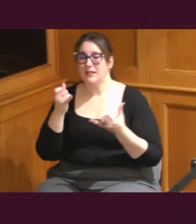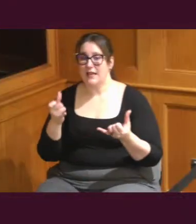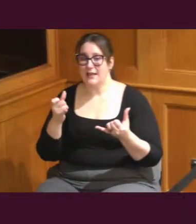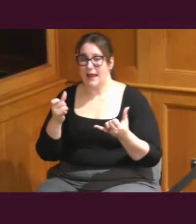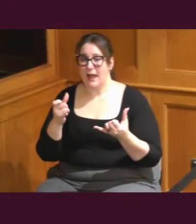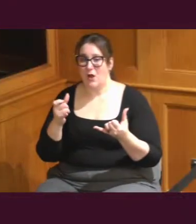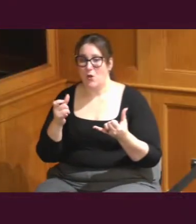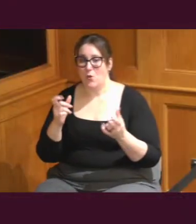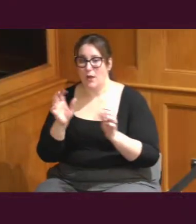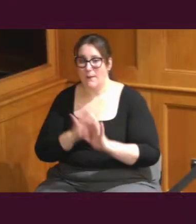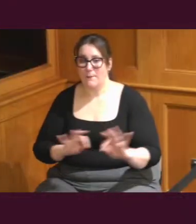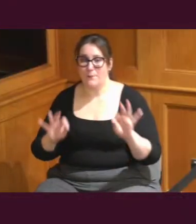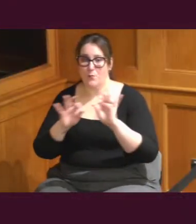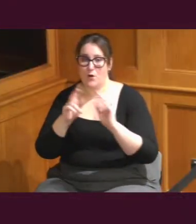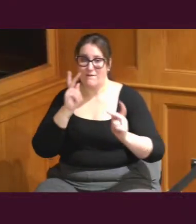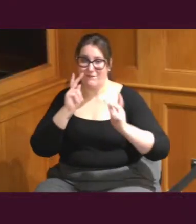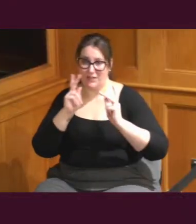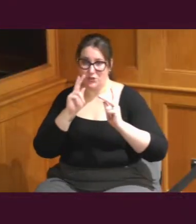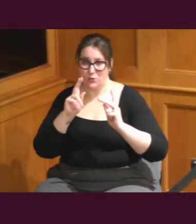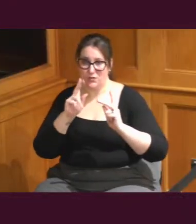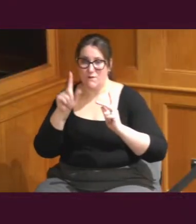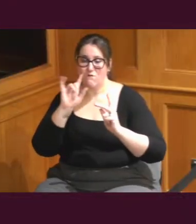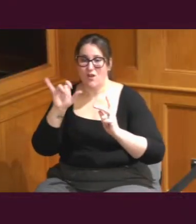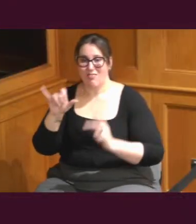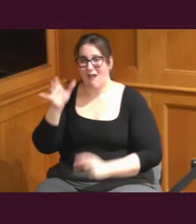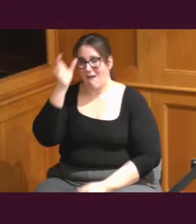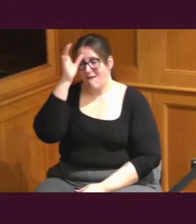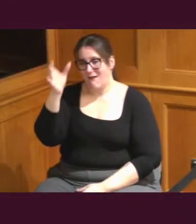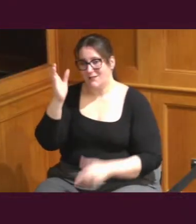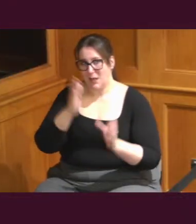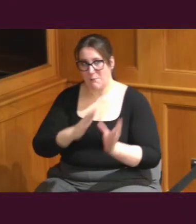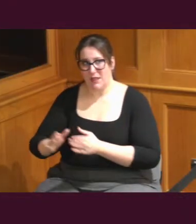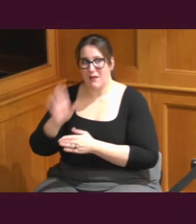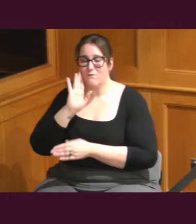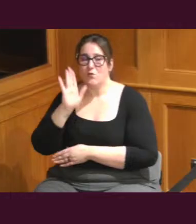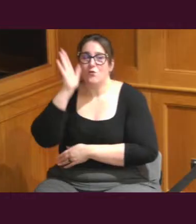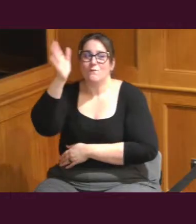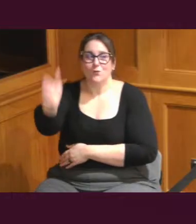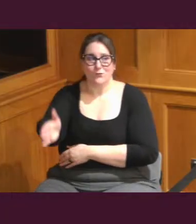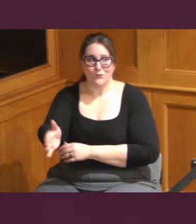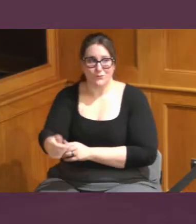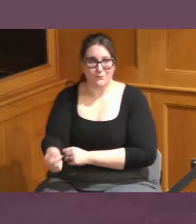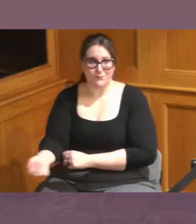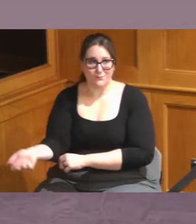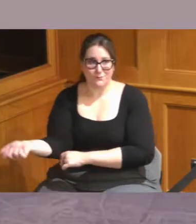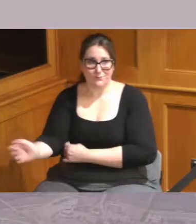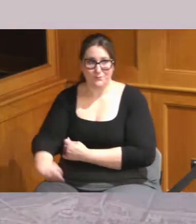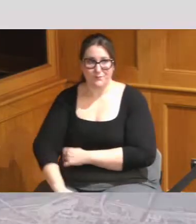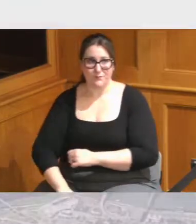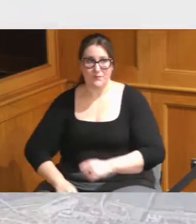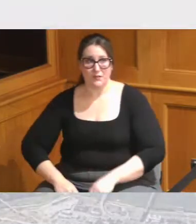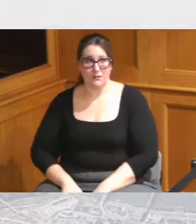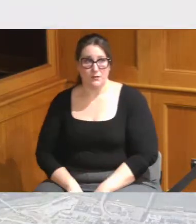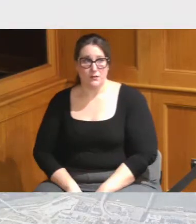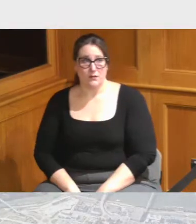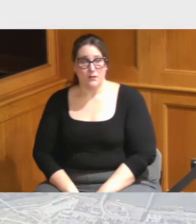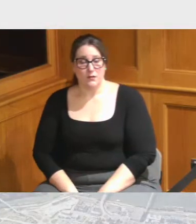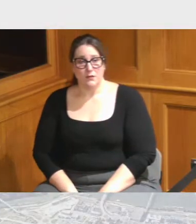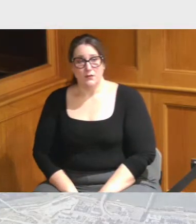visuals that present the concept plan for for the future. this is a transformational urban project.